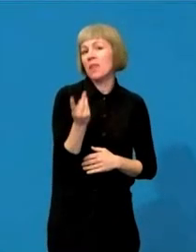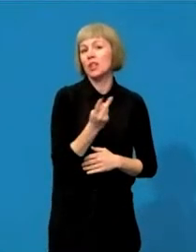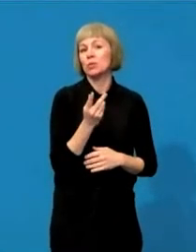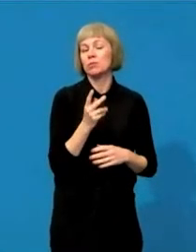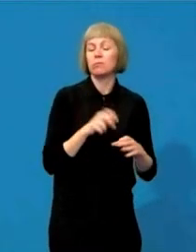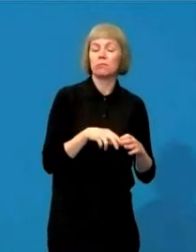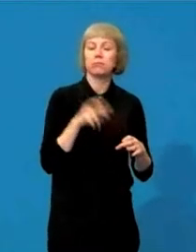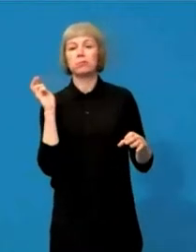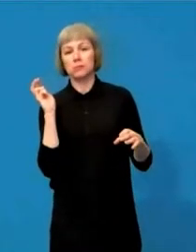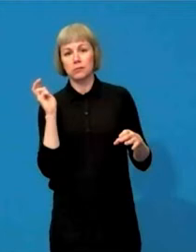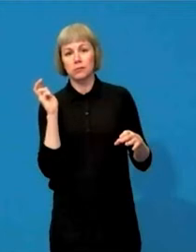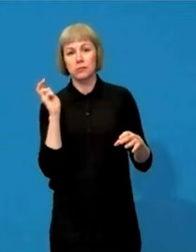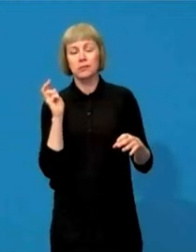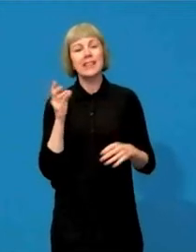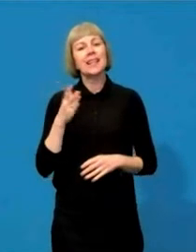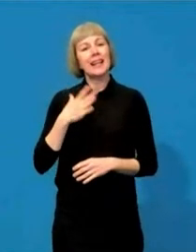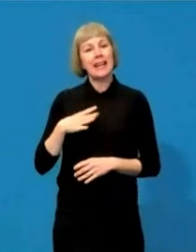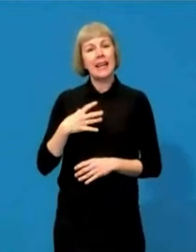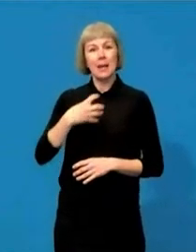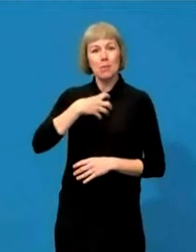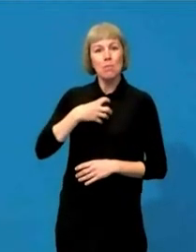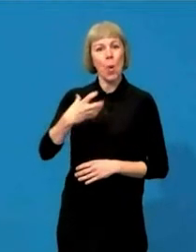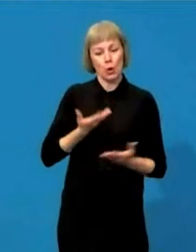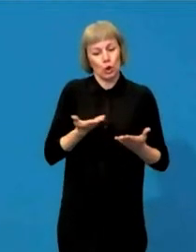deliverers to assist - to plug these kids into.